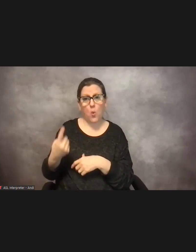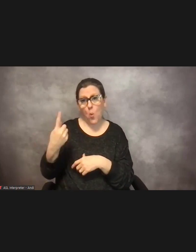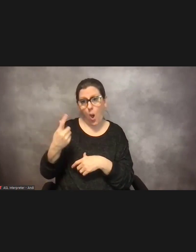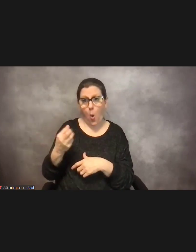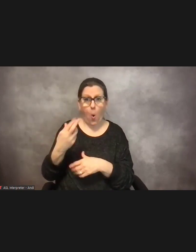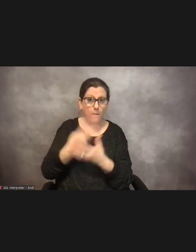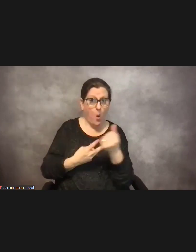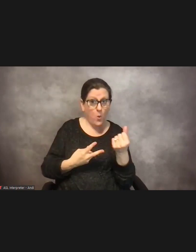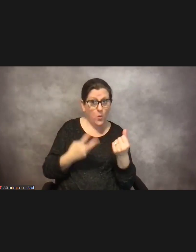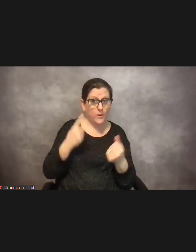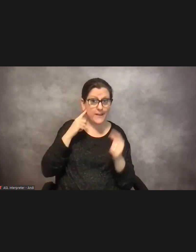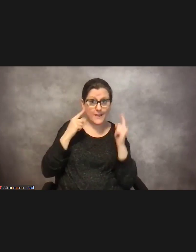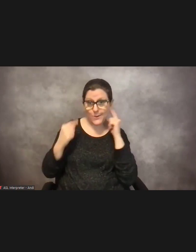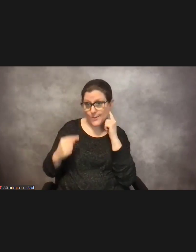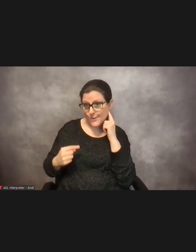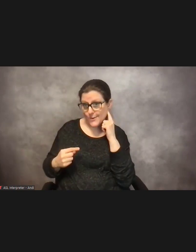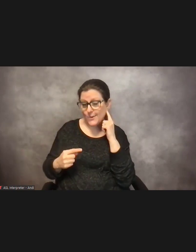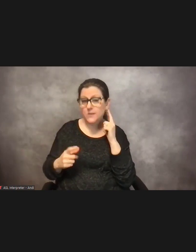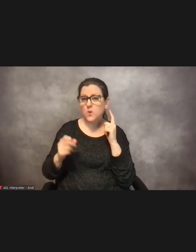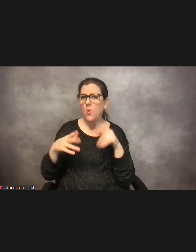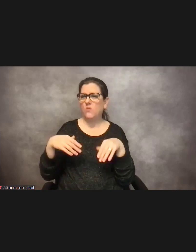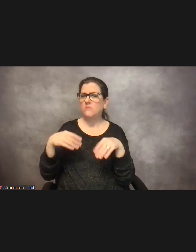So, let me give you a quick walk-through of the protocol and,